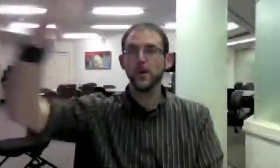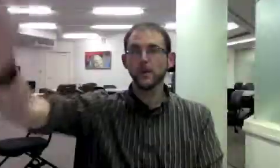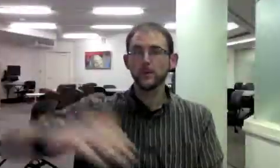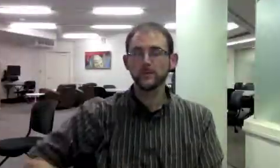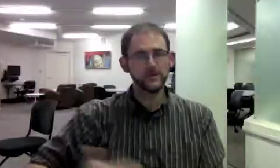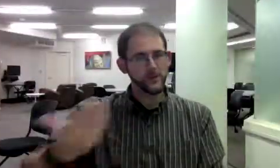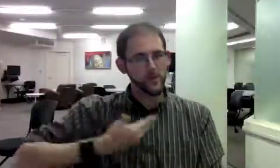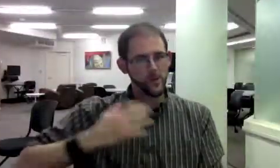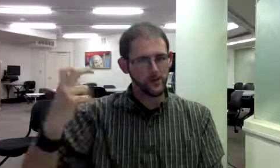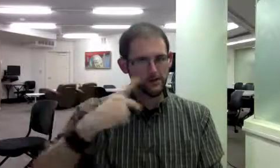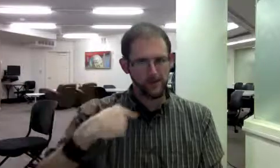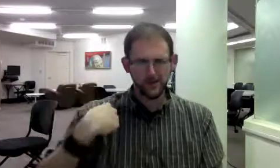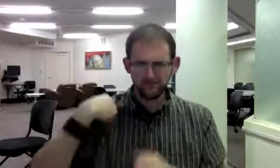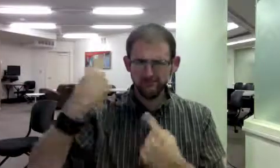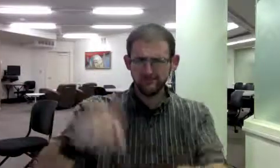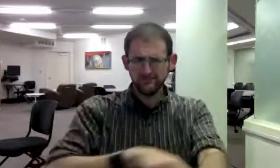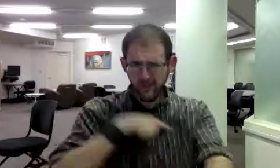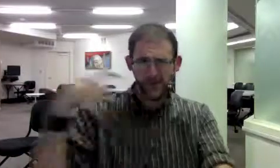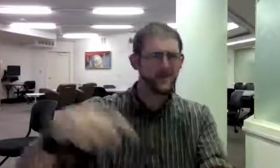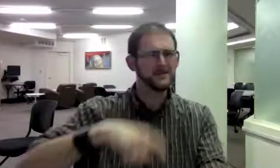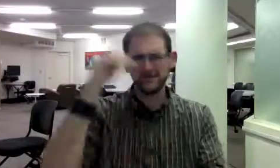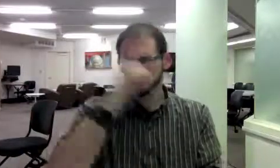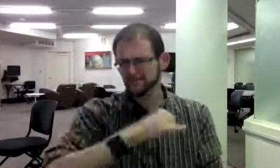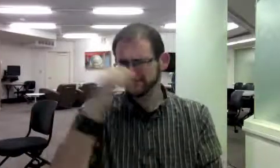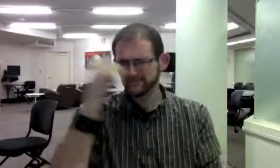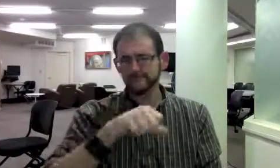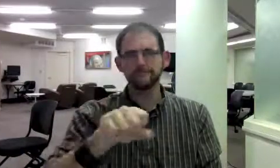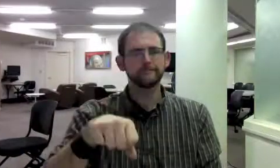Hello, and welcome back! It HAS been a pretty long time.